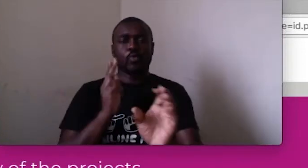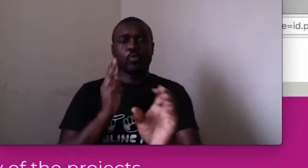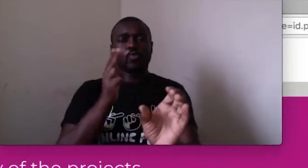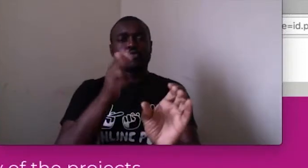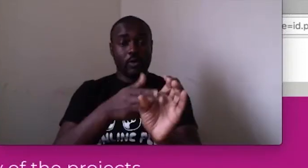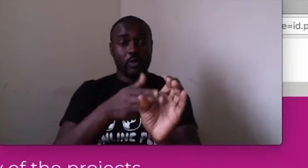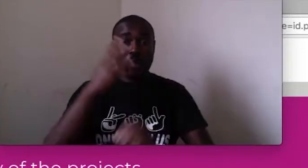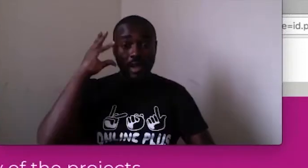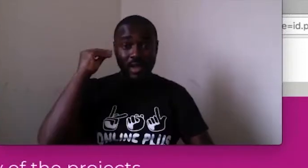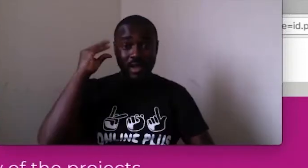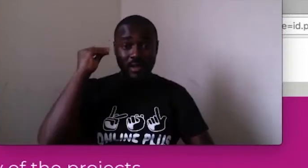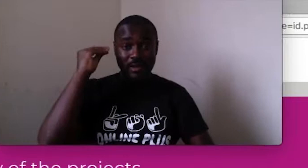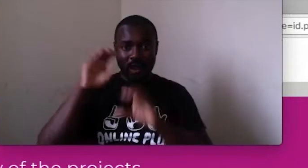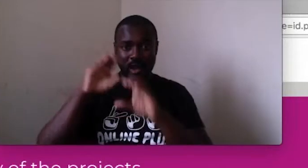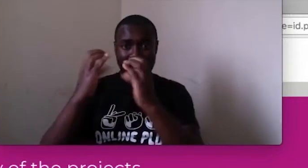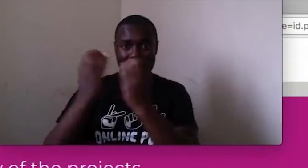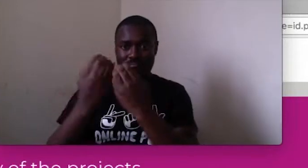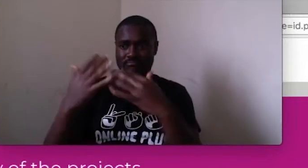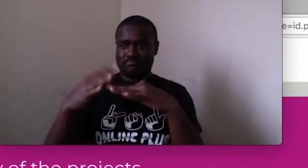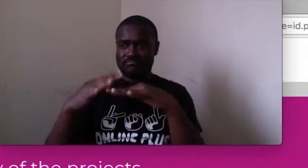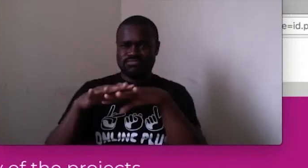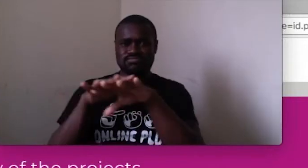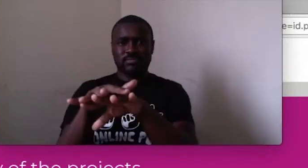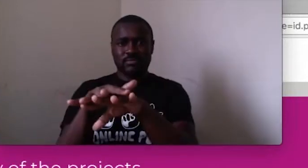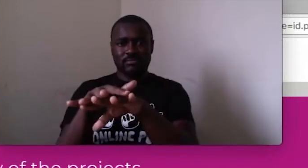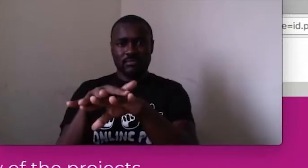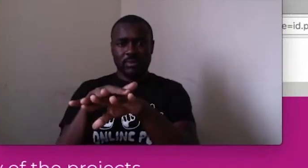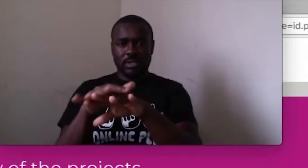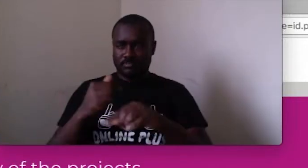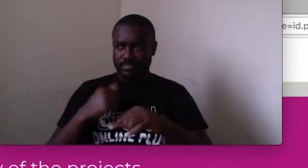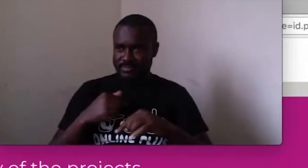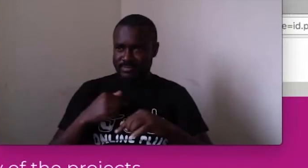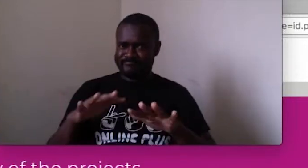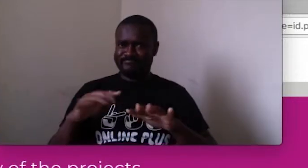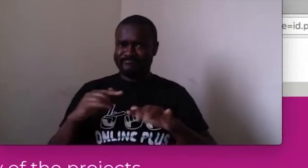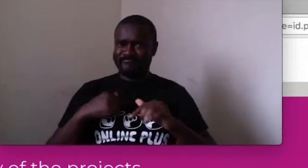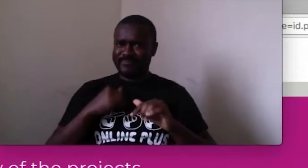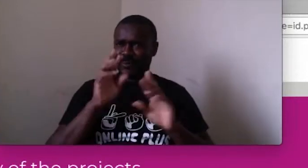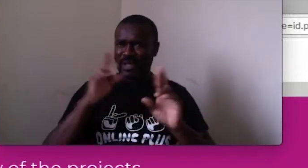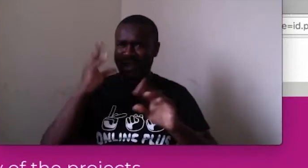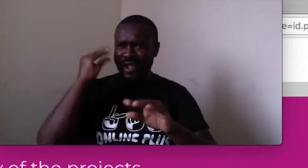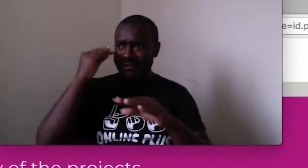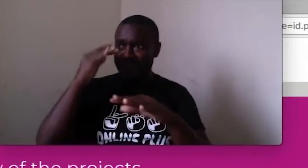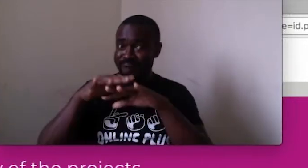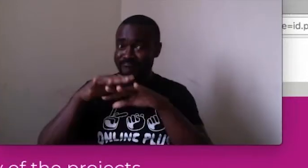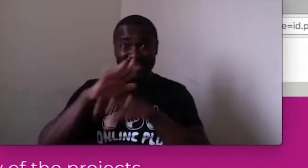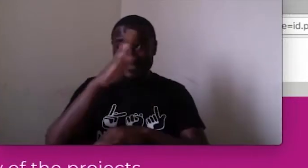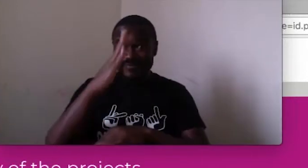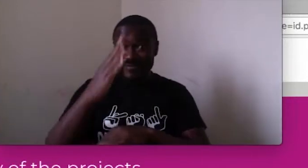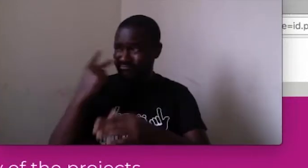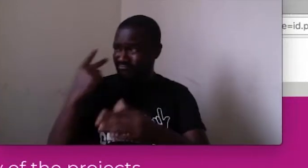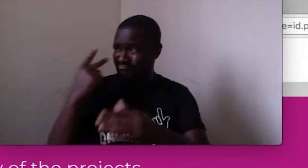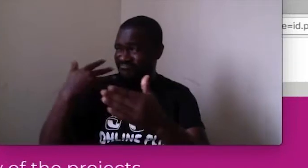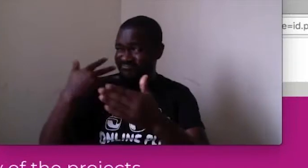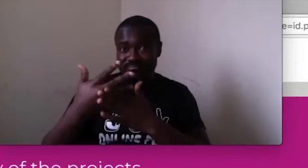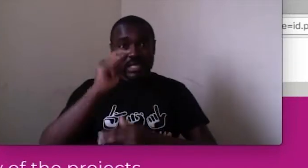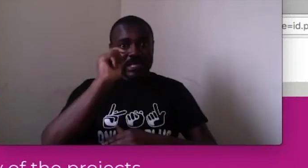and they said that you you shouldn't be with the deaf students you need to be educated and join the hearing class